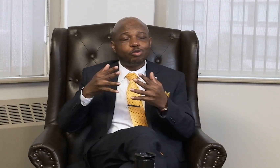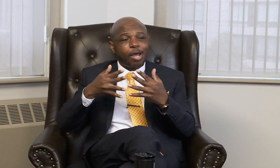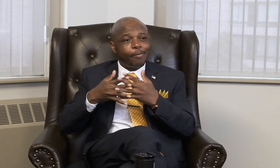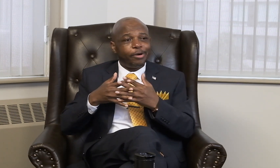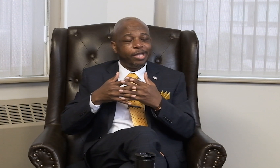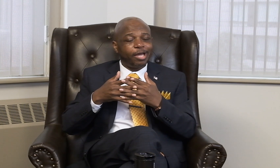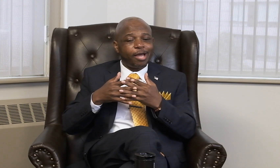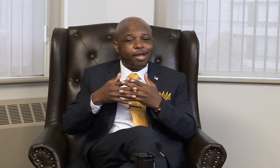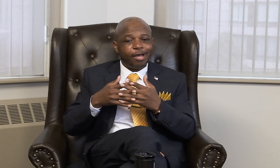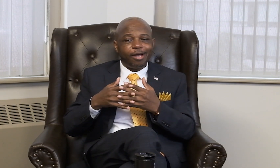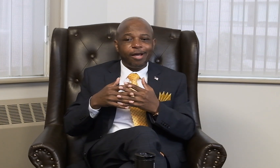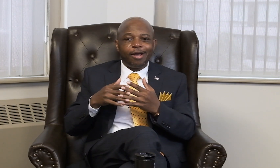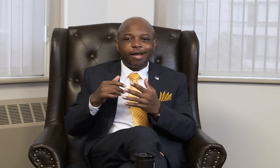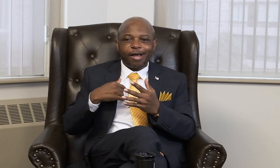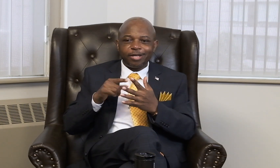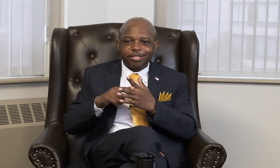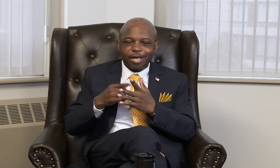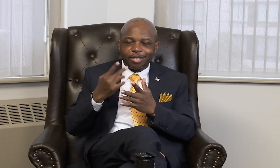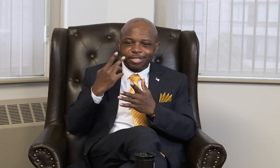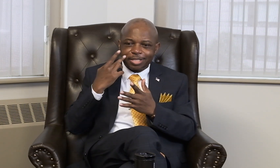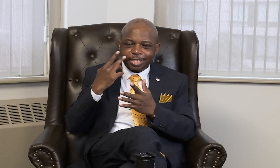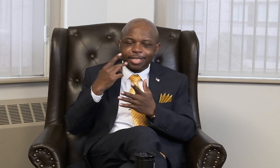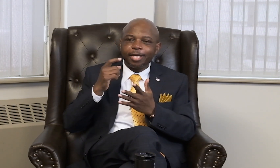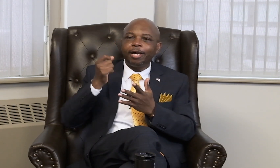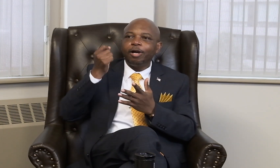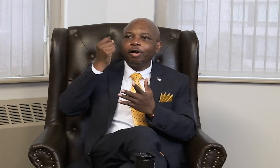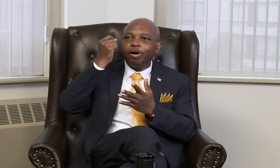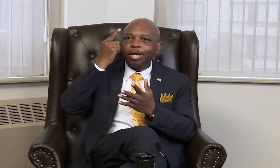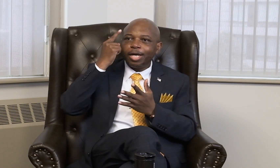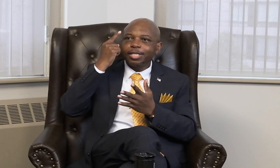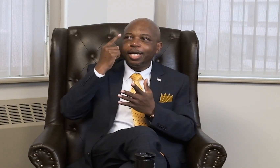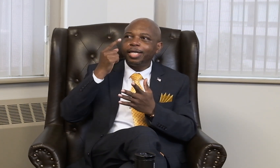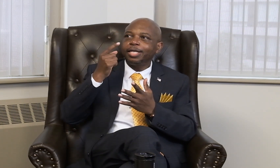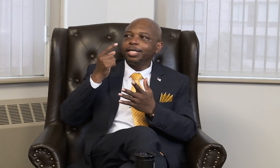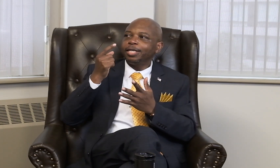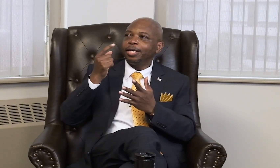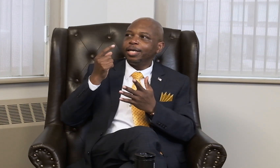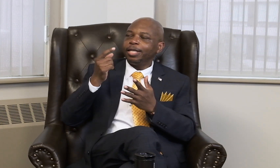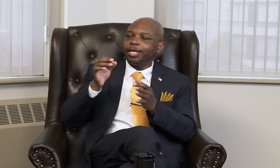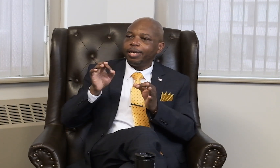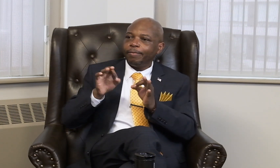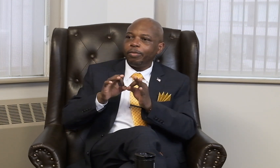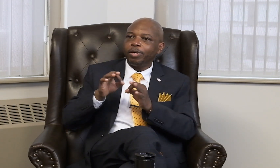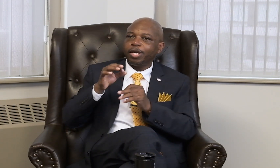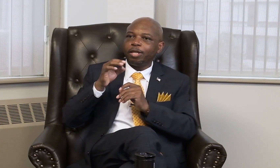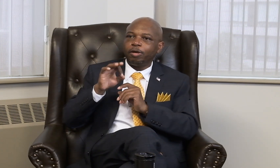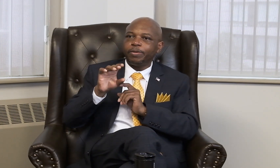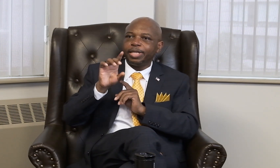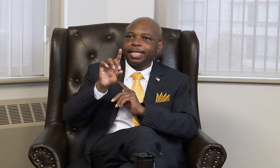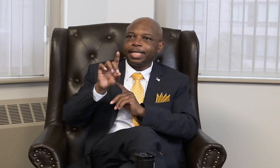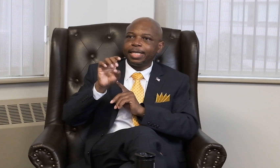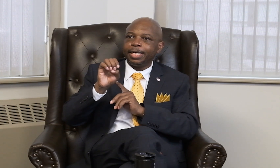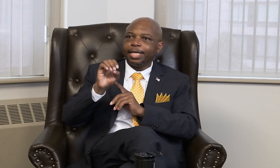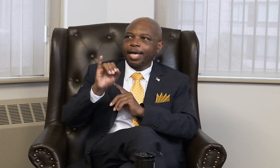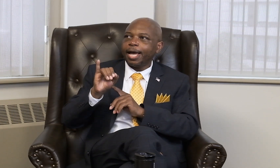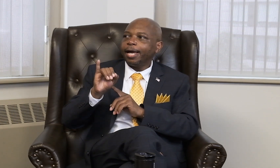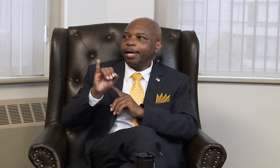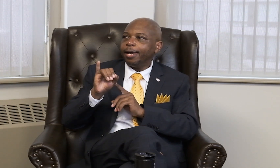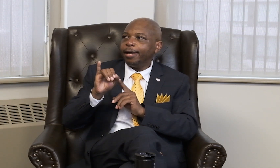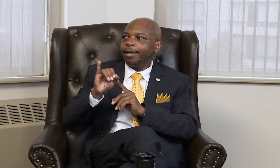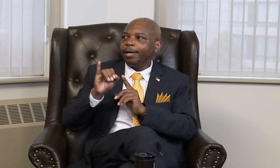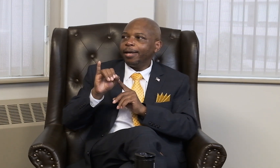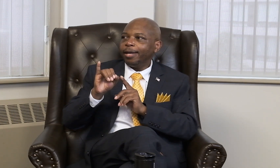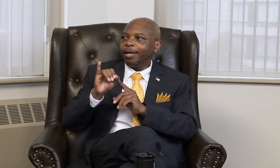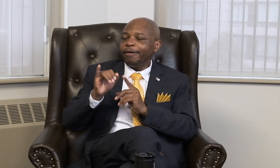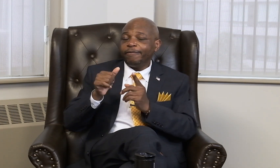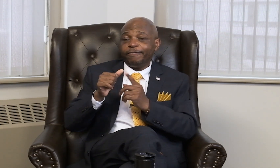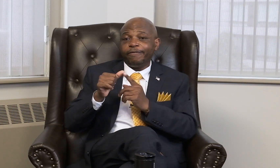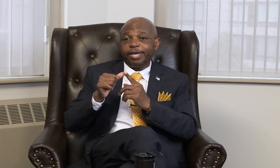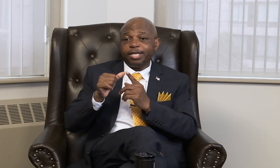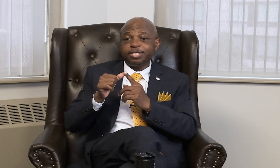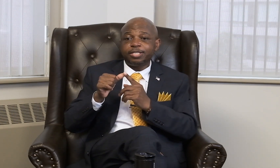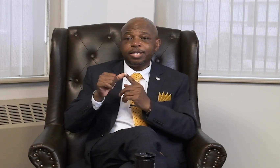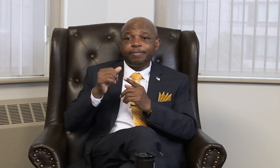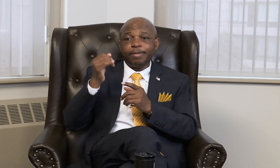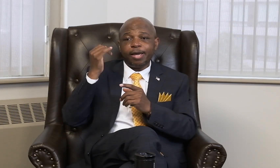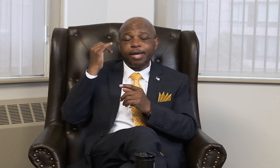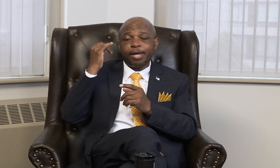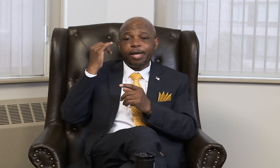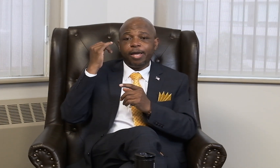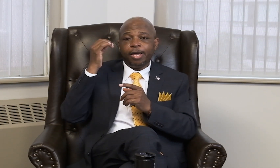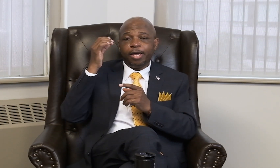I then moved here to the States and I started to understand and see the importance of DEI. My first